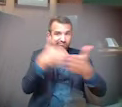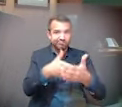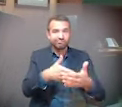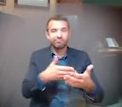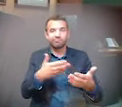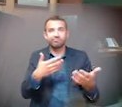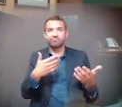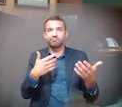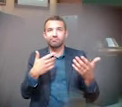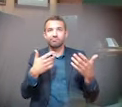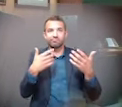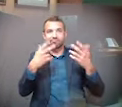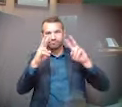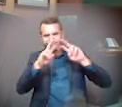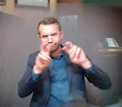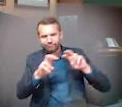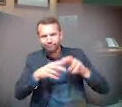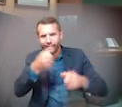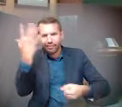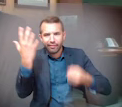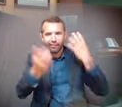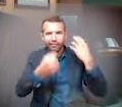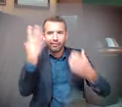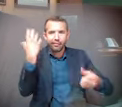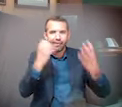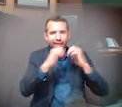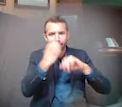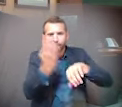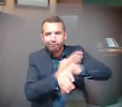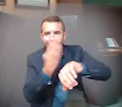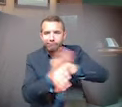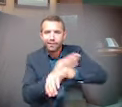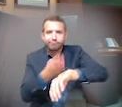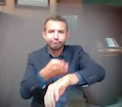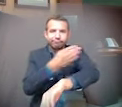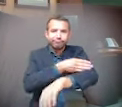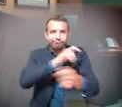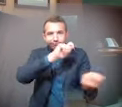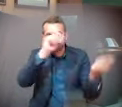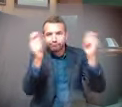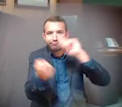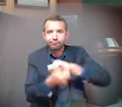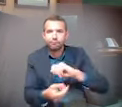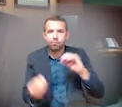more... We are much more conscious